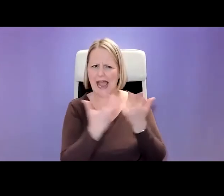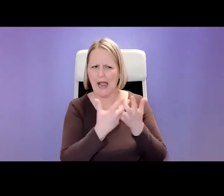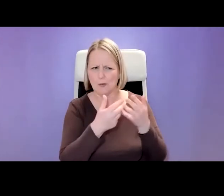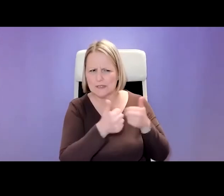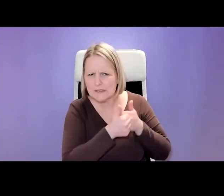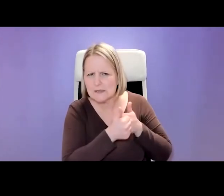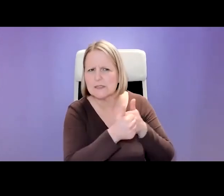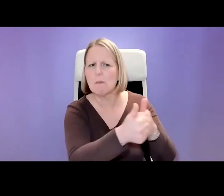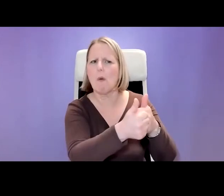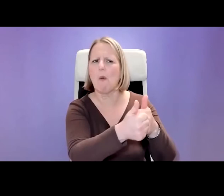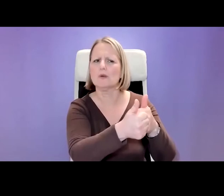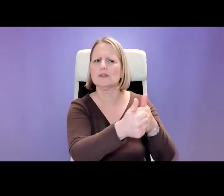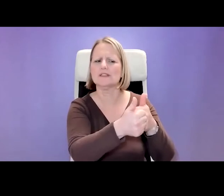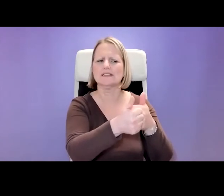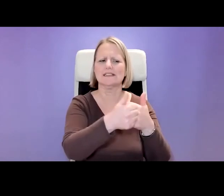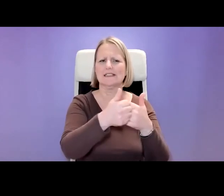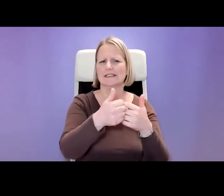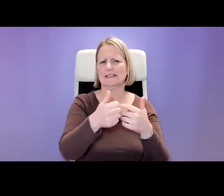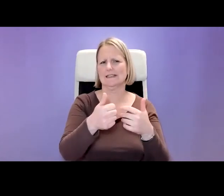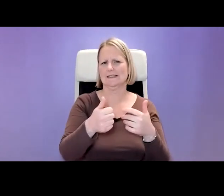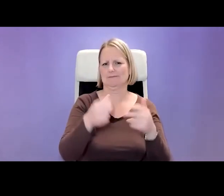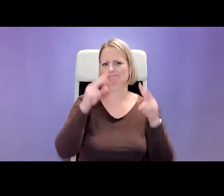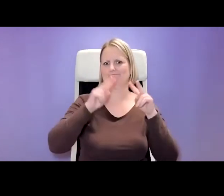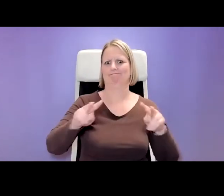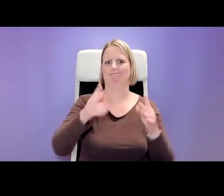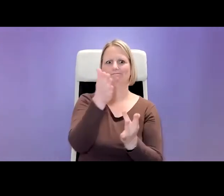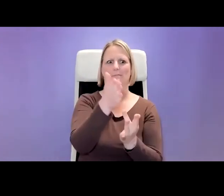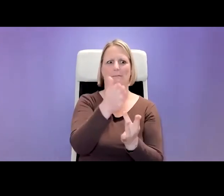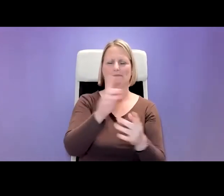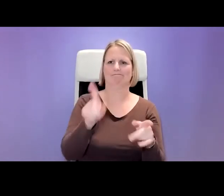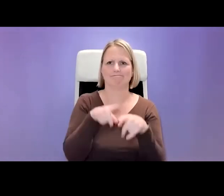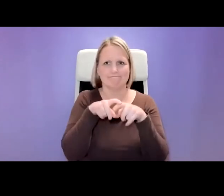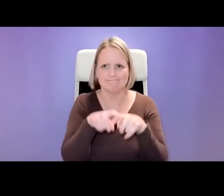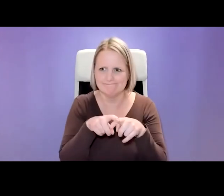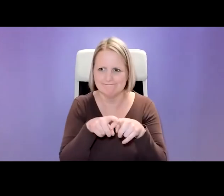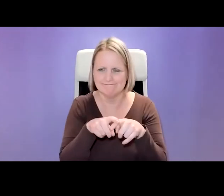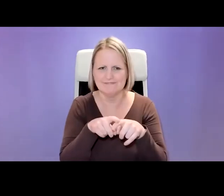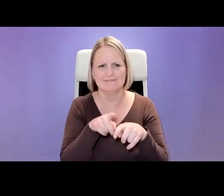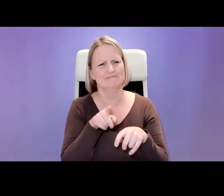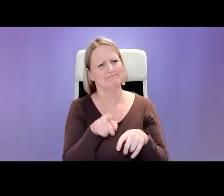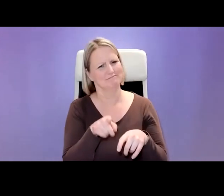in the worship of the community in a manner that made a contribution and didn't